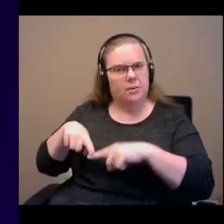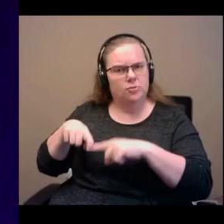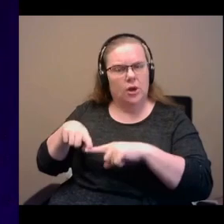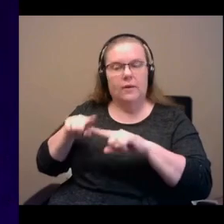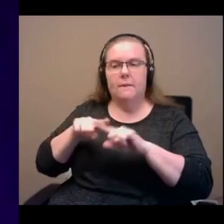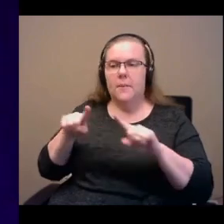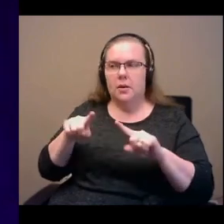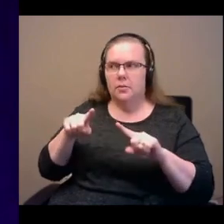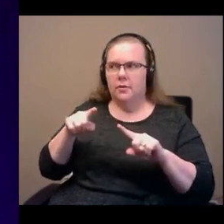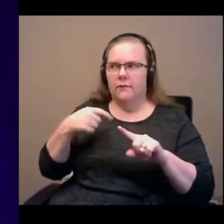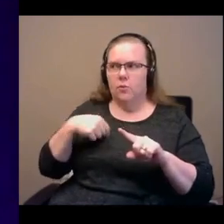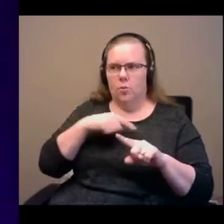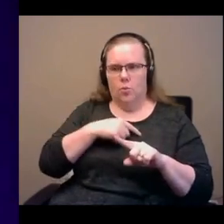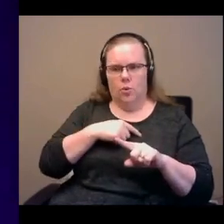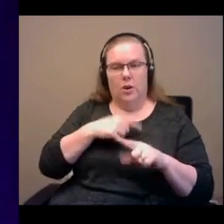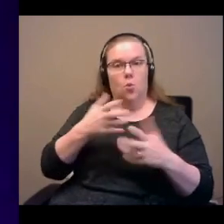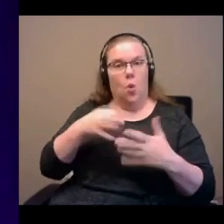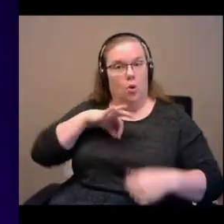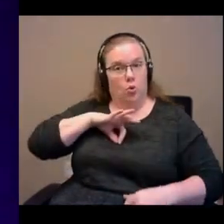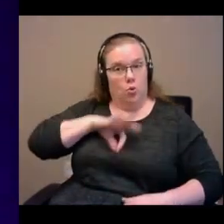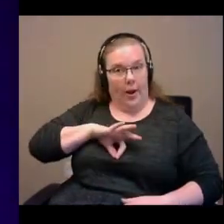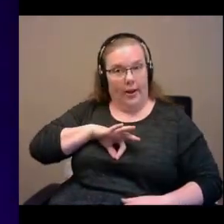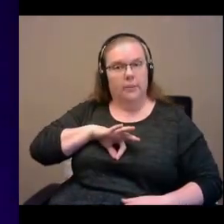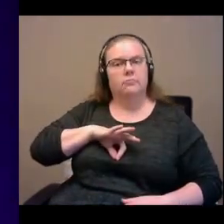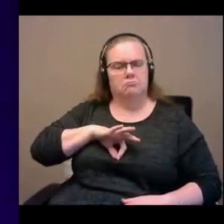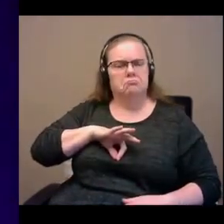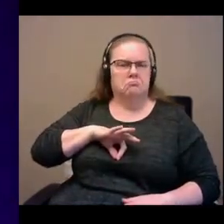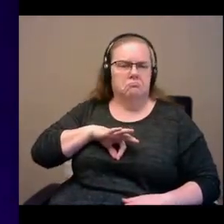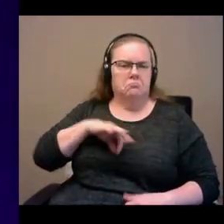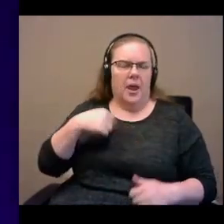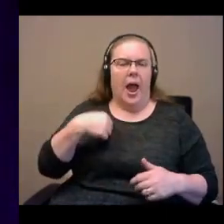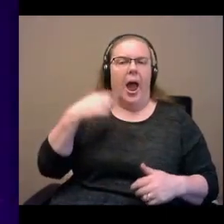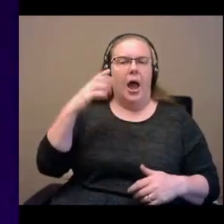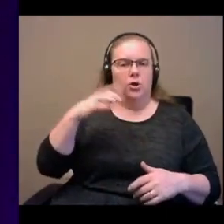we want to get credit for it, right? Because when we say it results show, it also suggests, “Well,